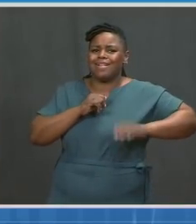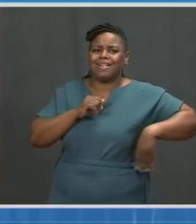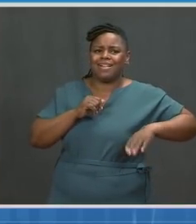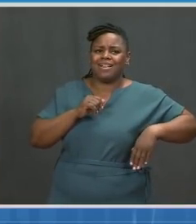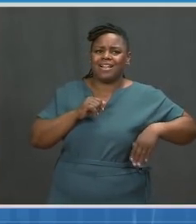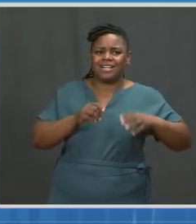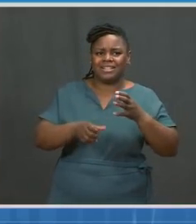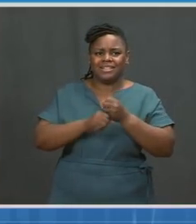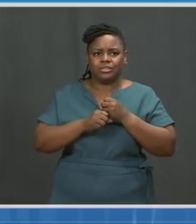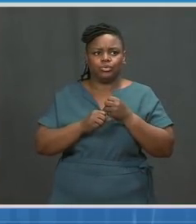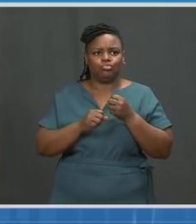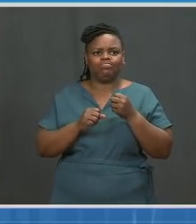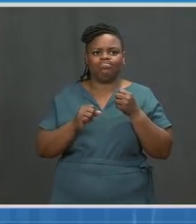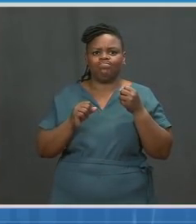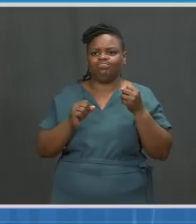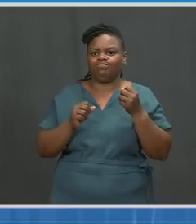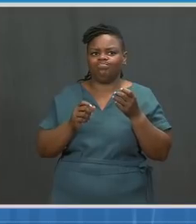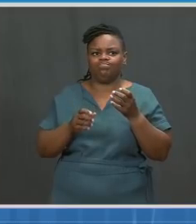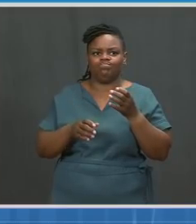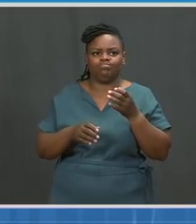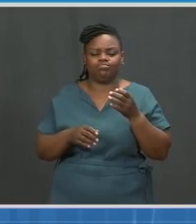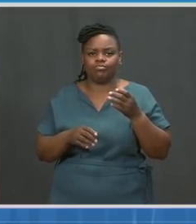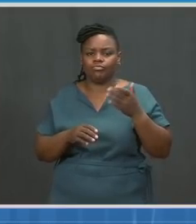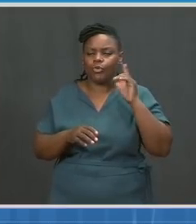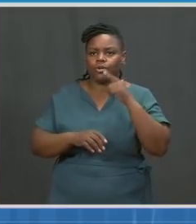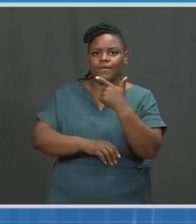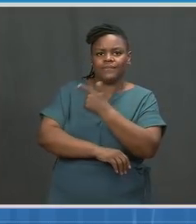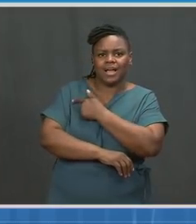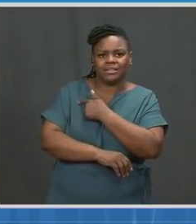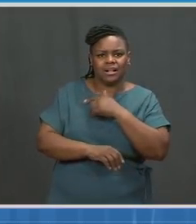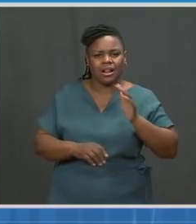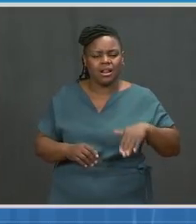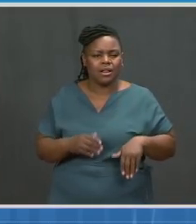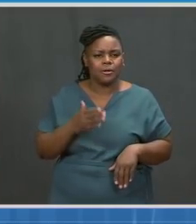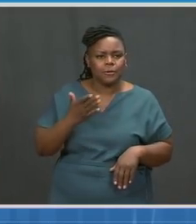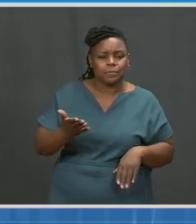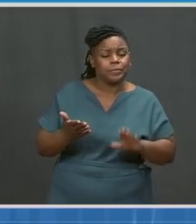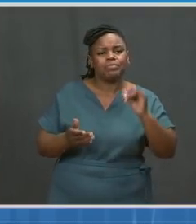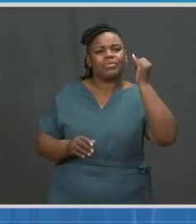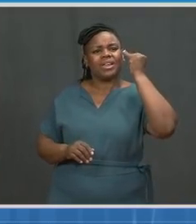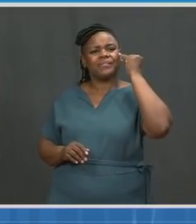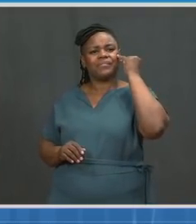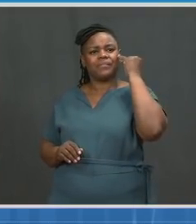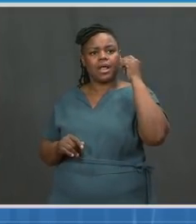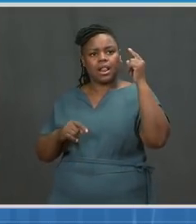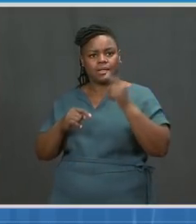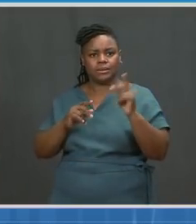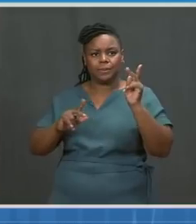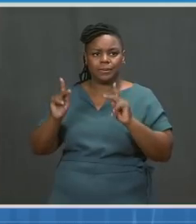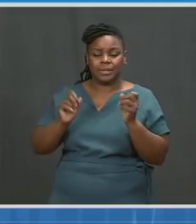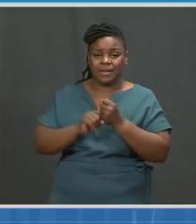Should the guidance be different for areas with lower vaccine -- vaccination rates? Mr. Slavitt: Dr. Walensky.